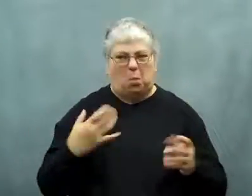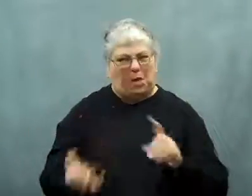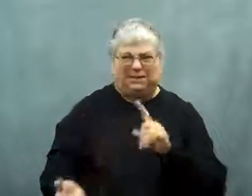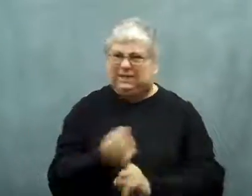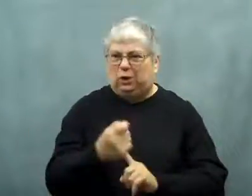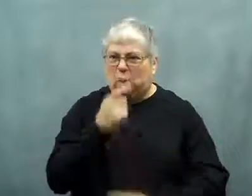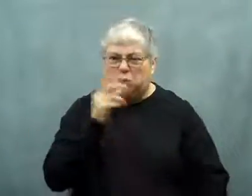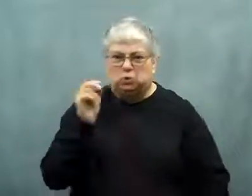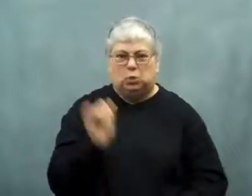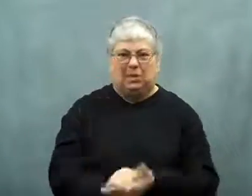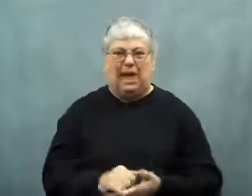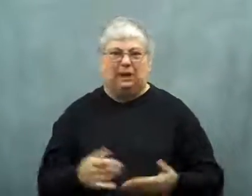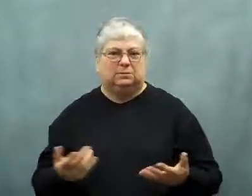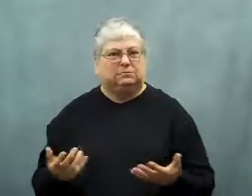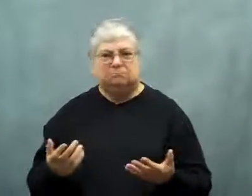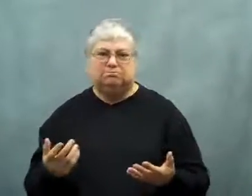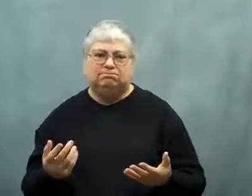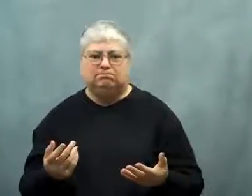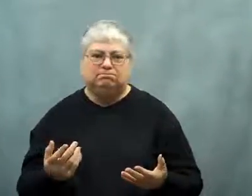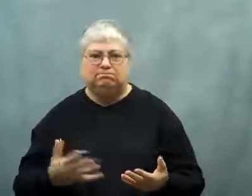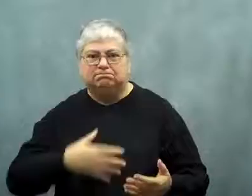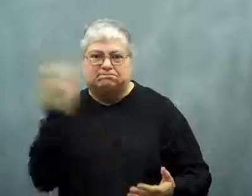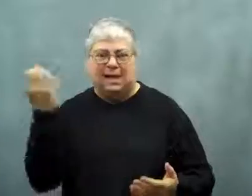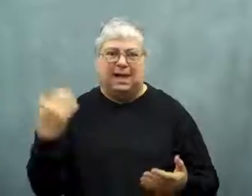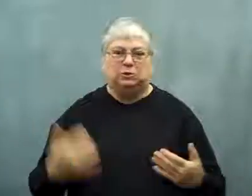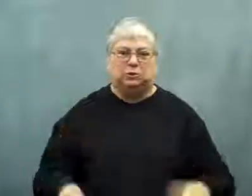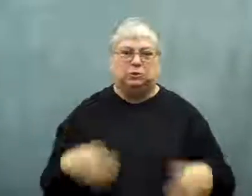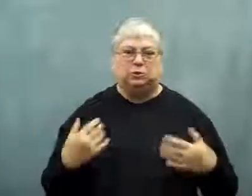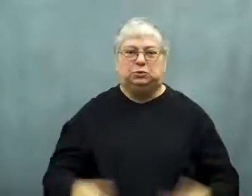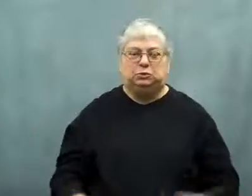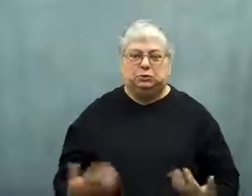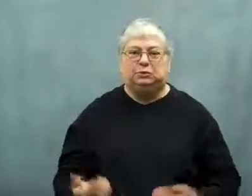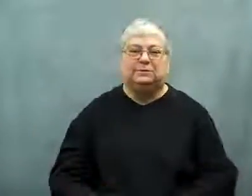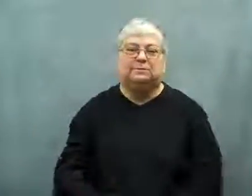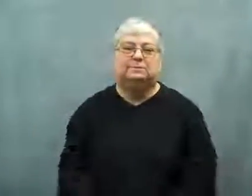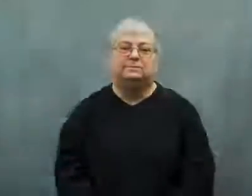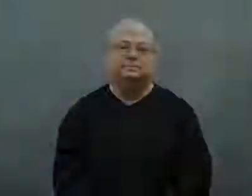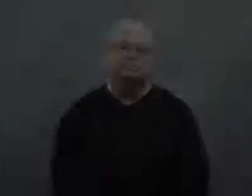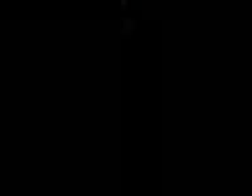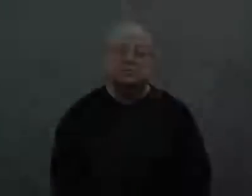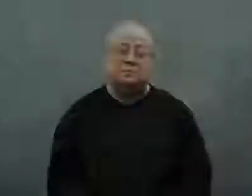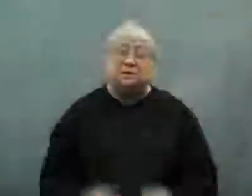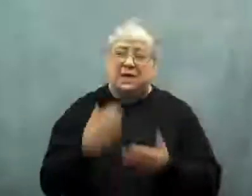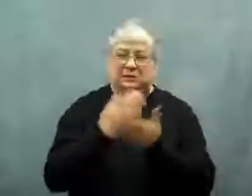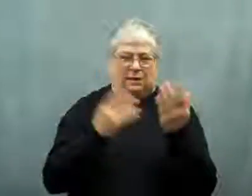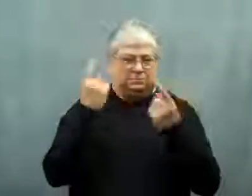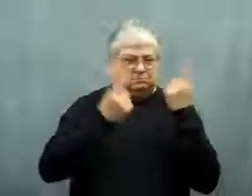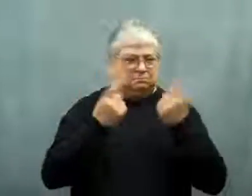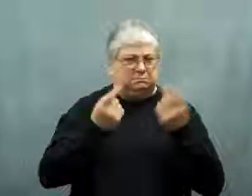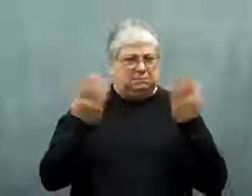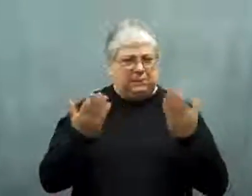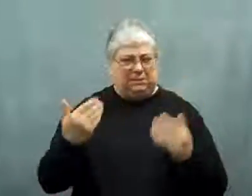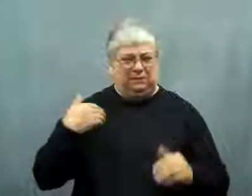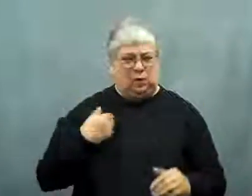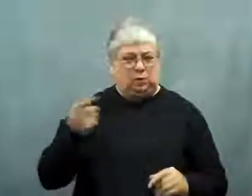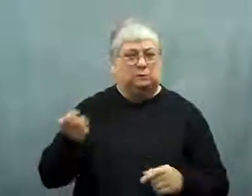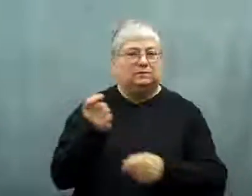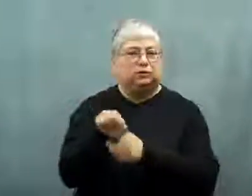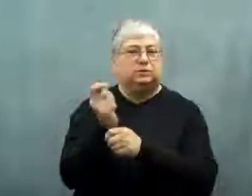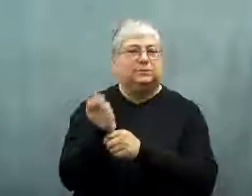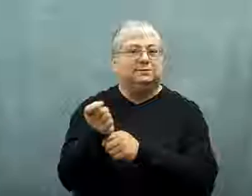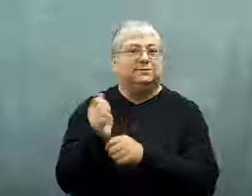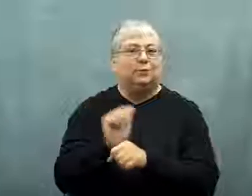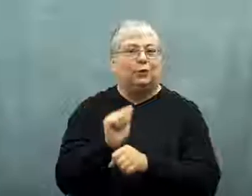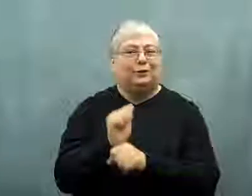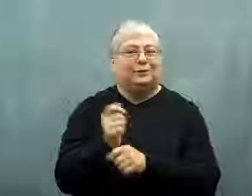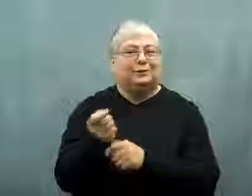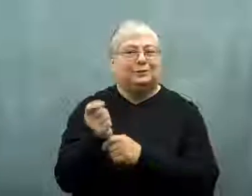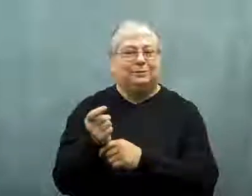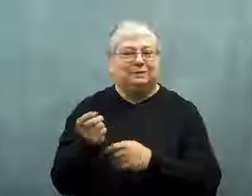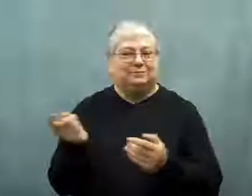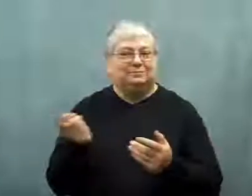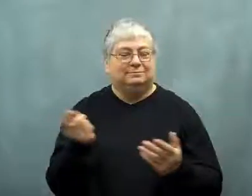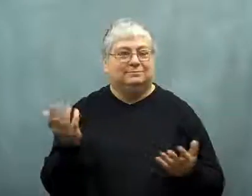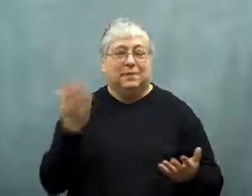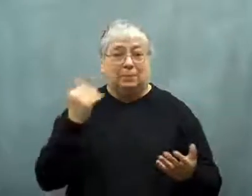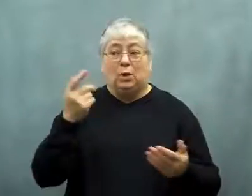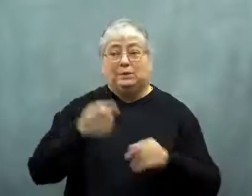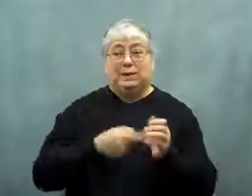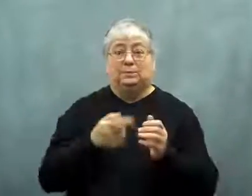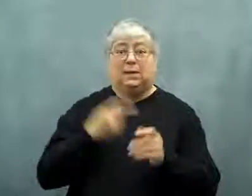He is angry and wants the person or persons responsible caught.